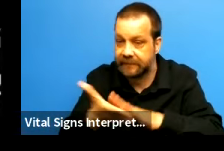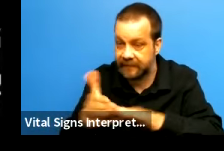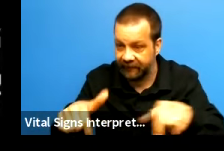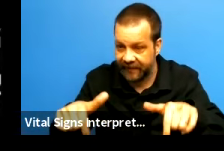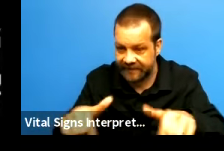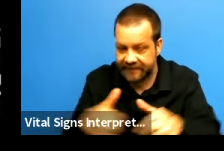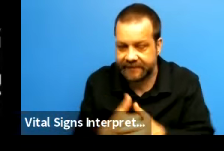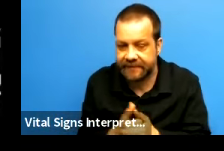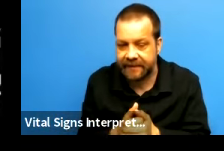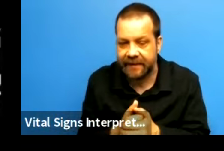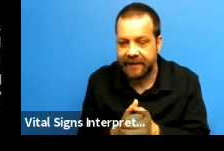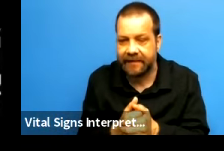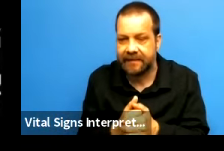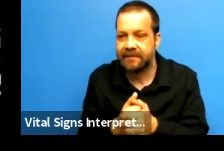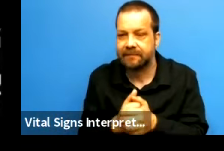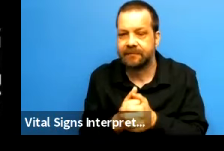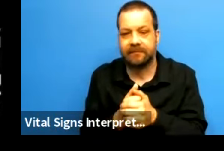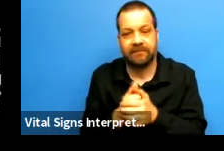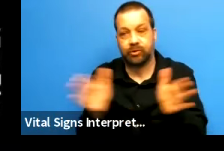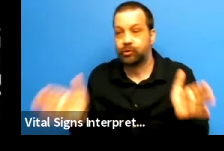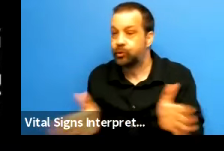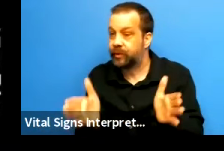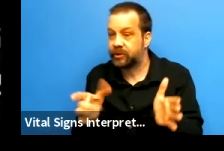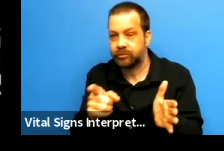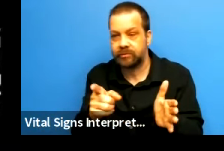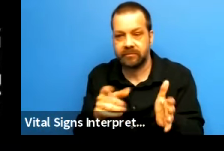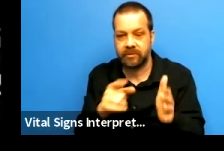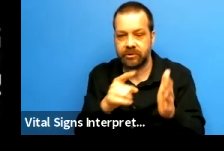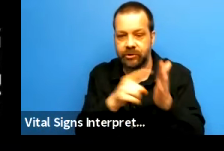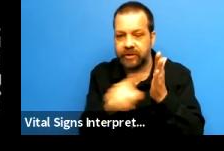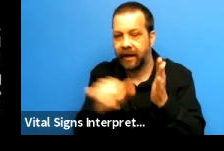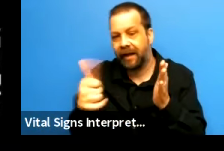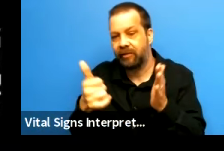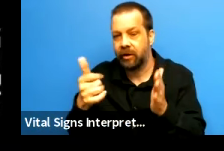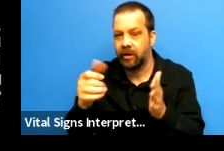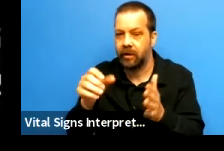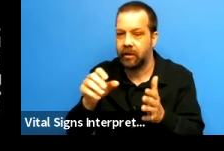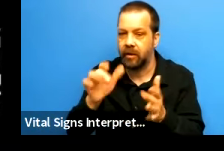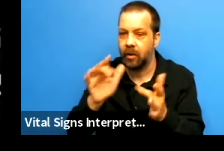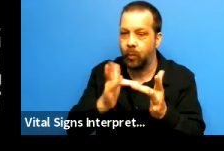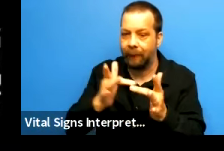We'll just encourage you to check out our other webinars. We have covered a lot of the topics